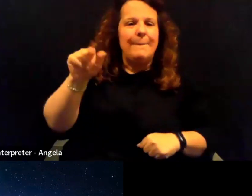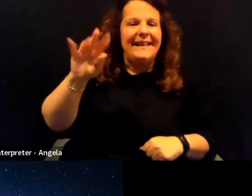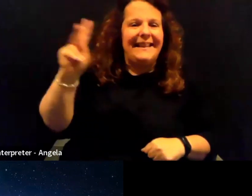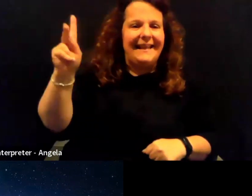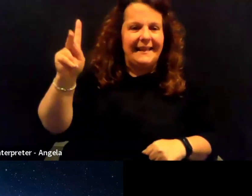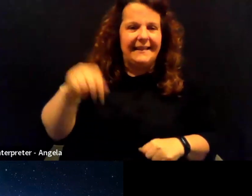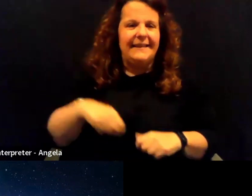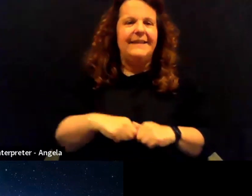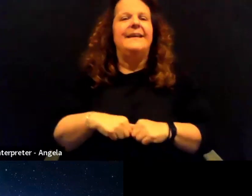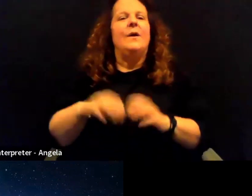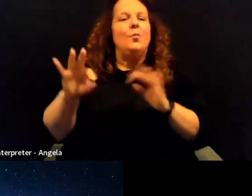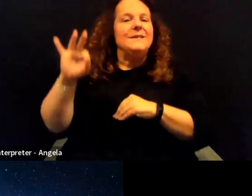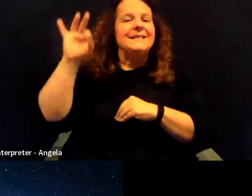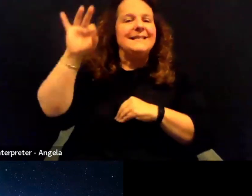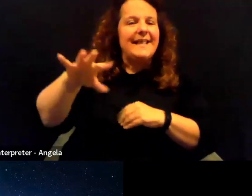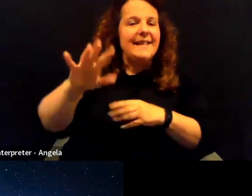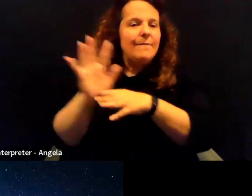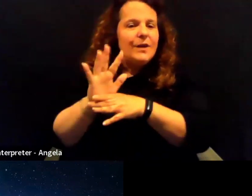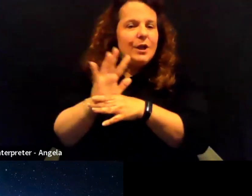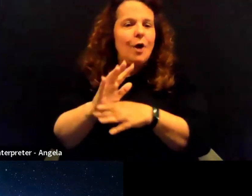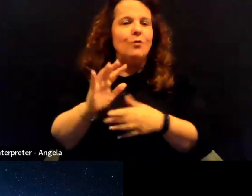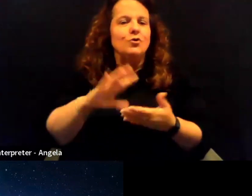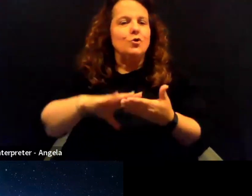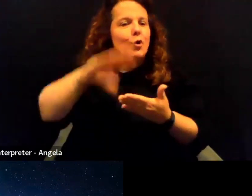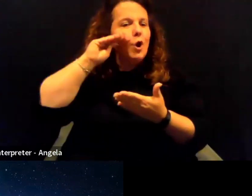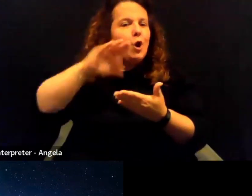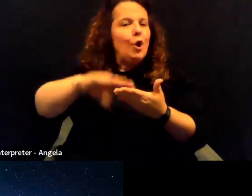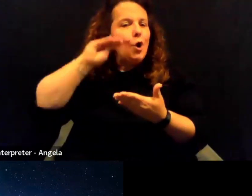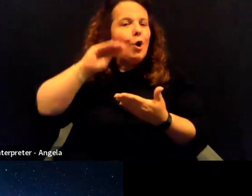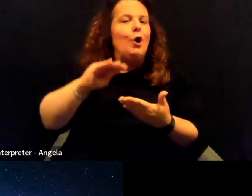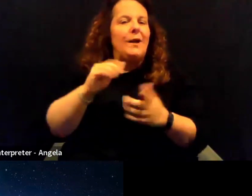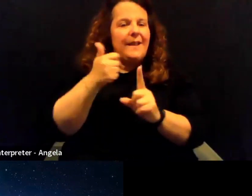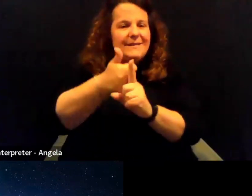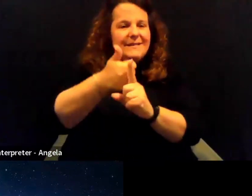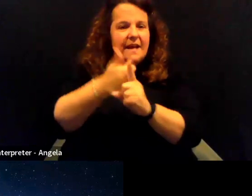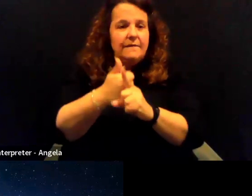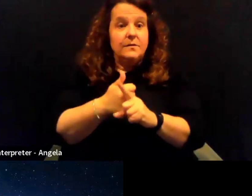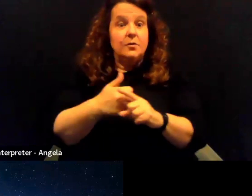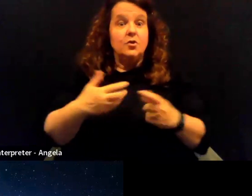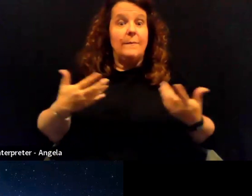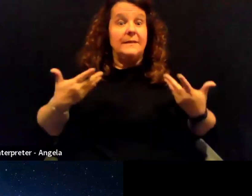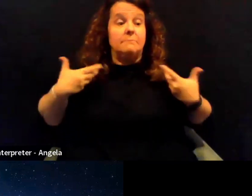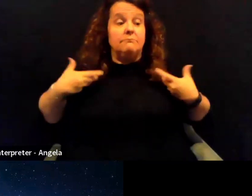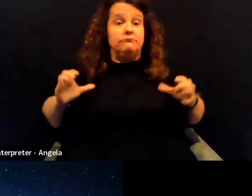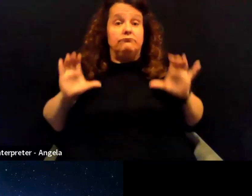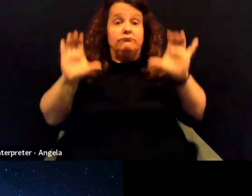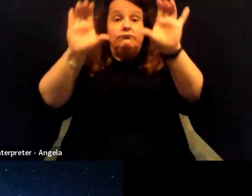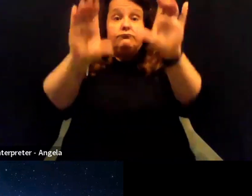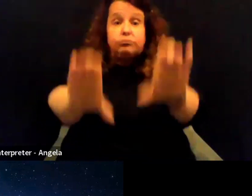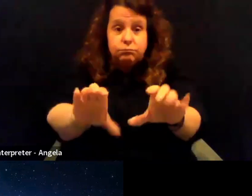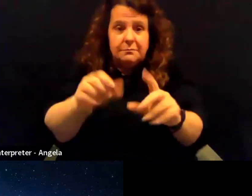fun videos and easy ways to learn about WCAG. That way it's off my plate and they've got something they can work with rather